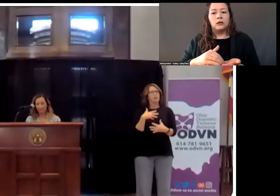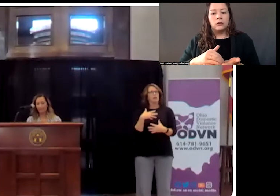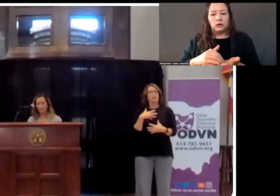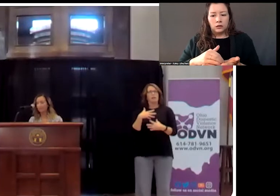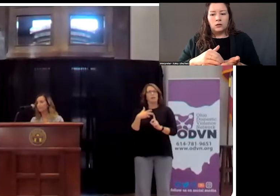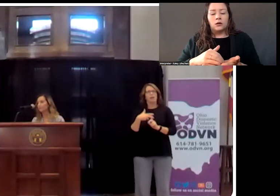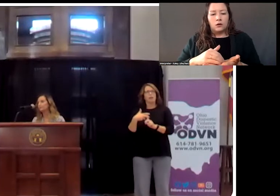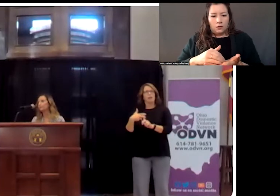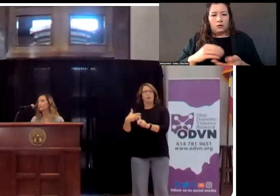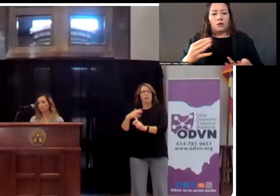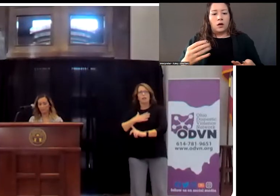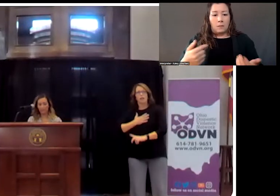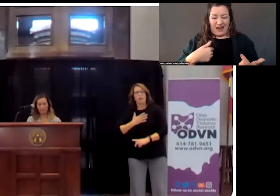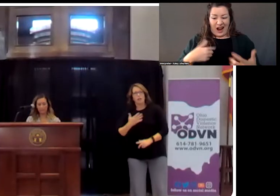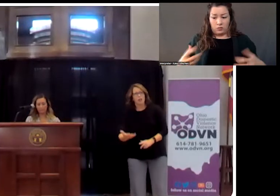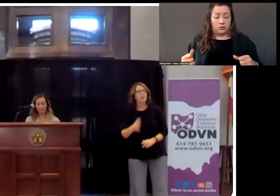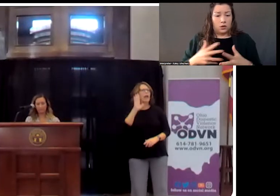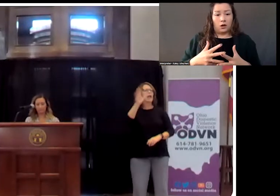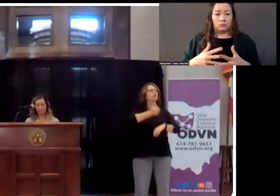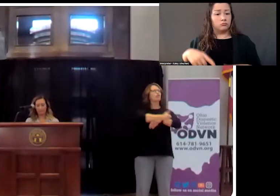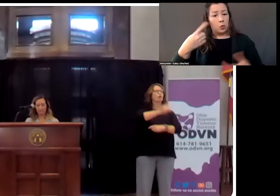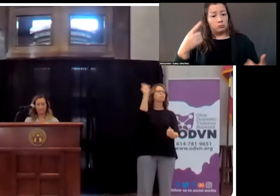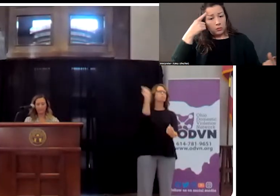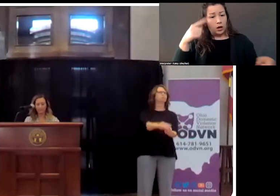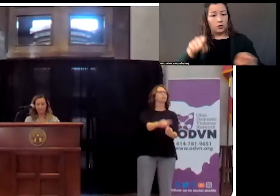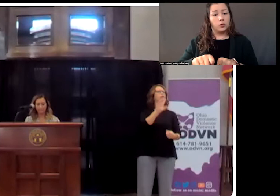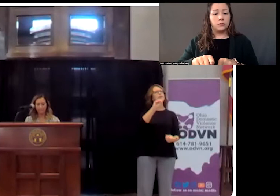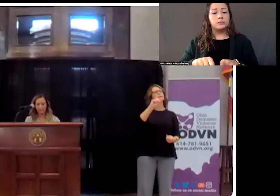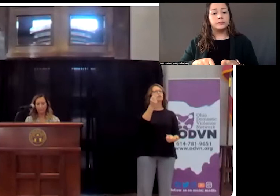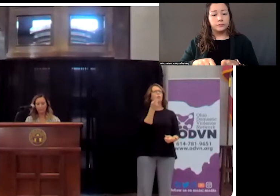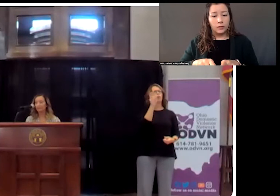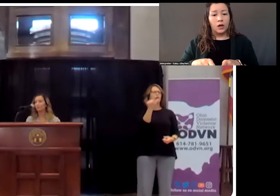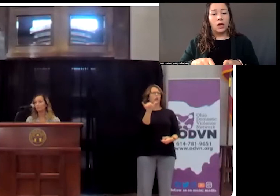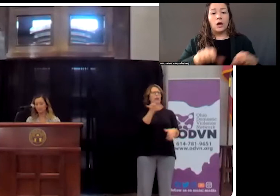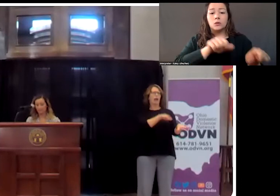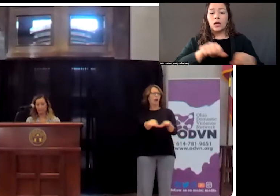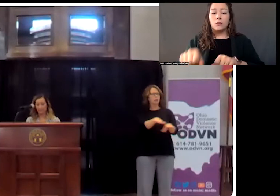He was able to plead to a lesser charge of disorderly conduct with the agreeance of rehab.